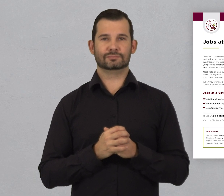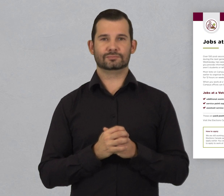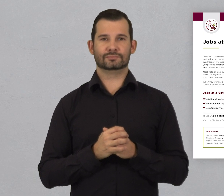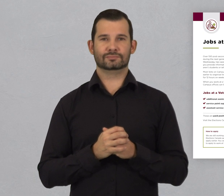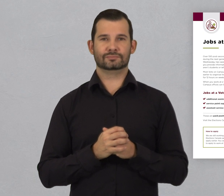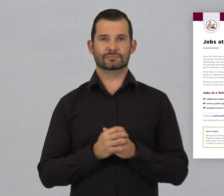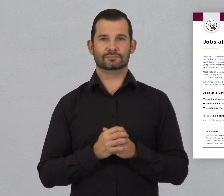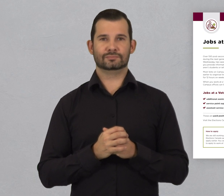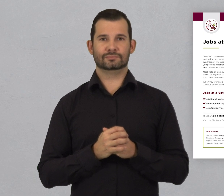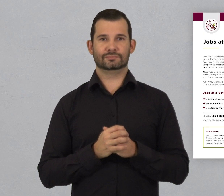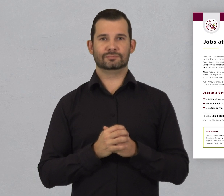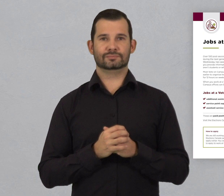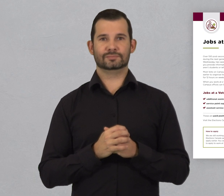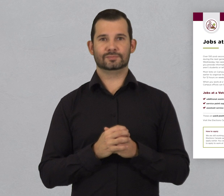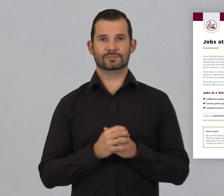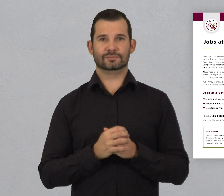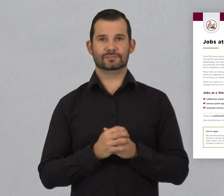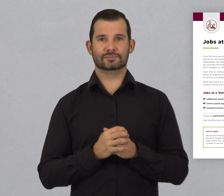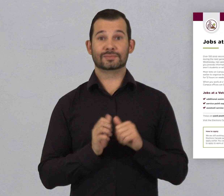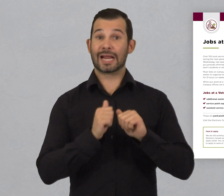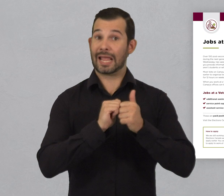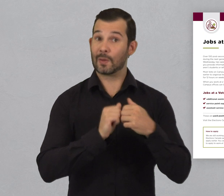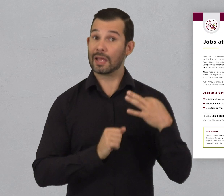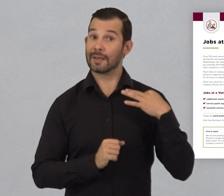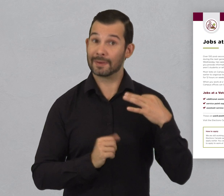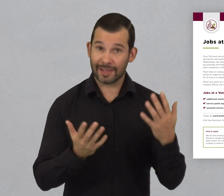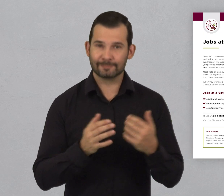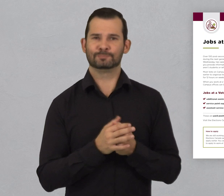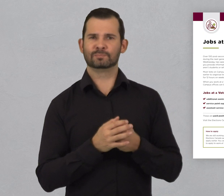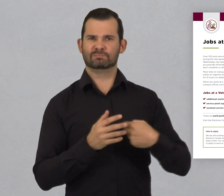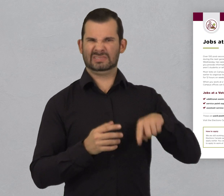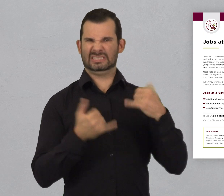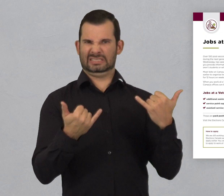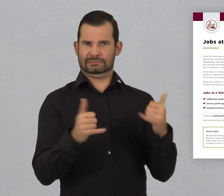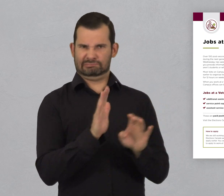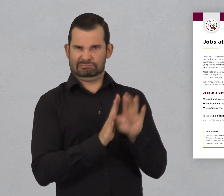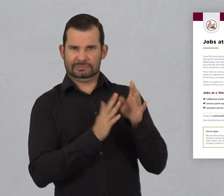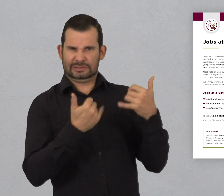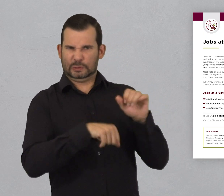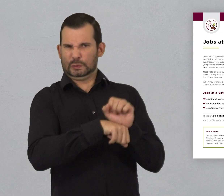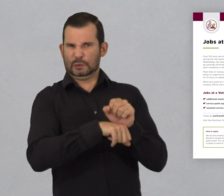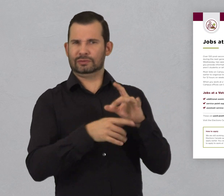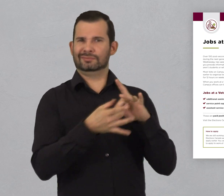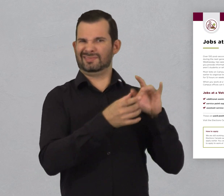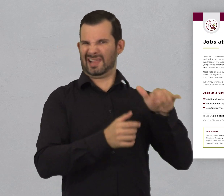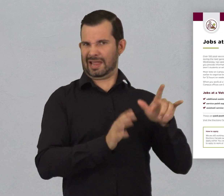the application form, but when it’s ready you will find it on the Elections Canada website. Most jobs